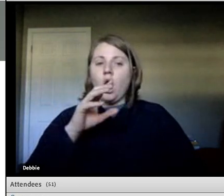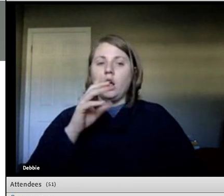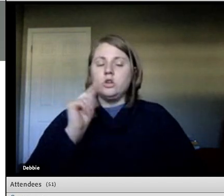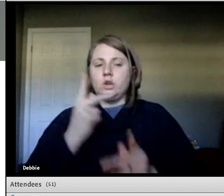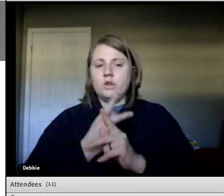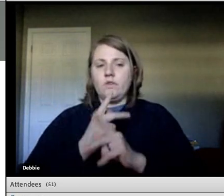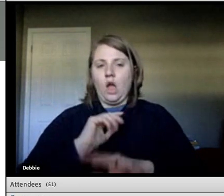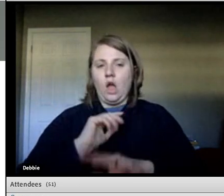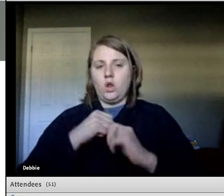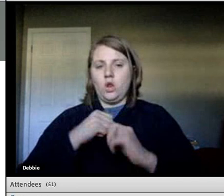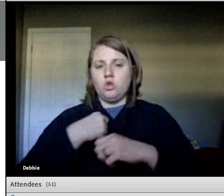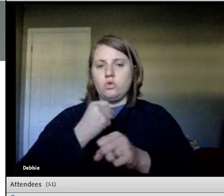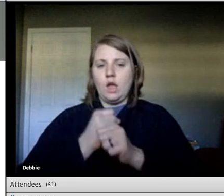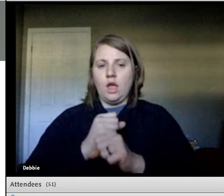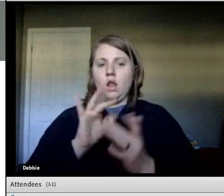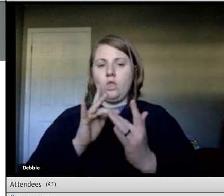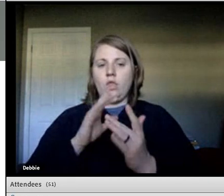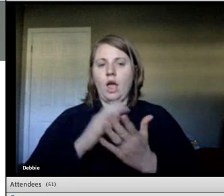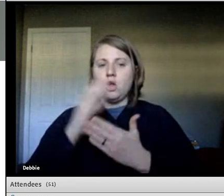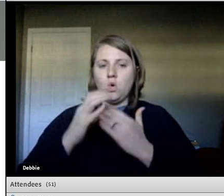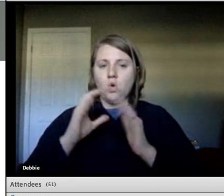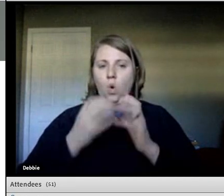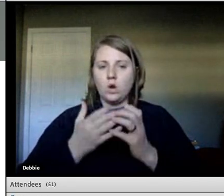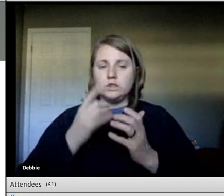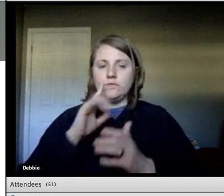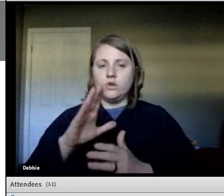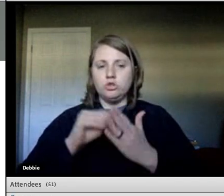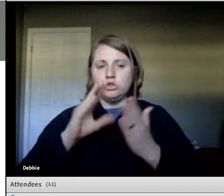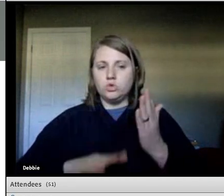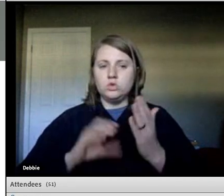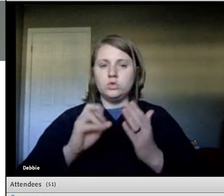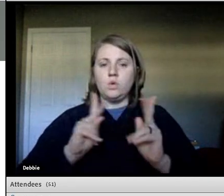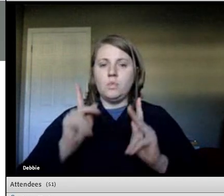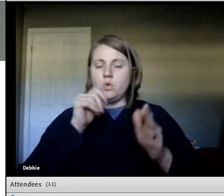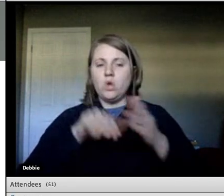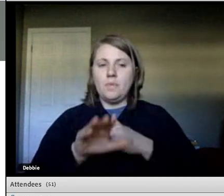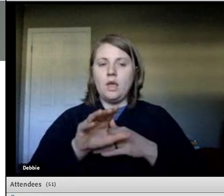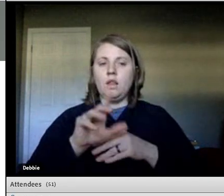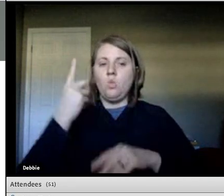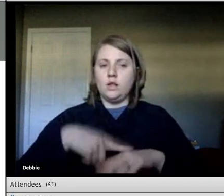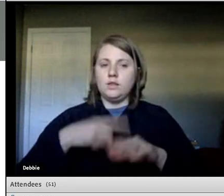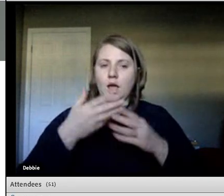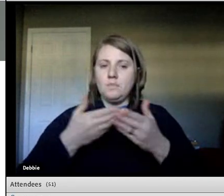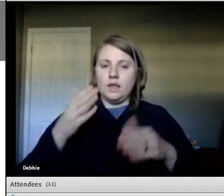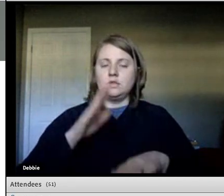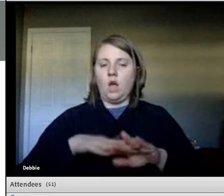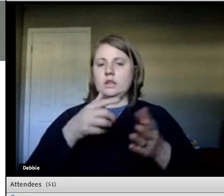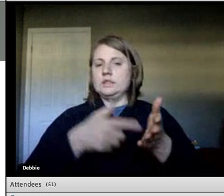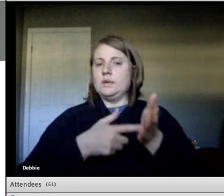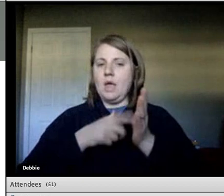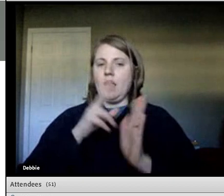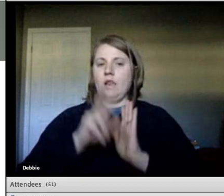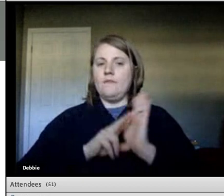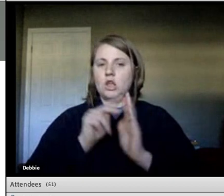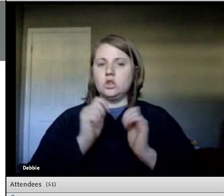these can be one-time things on demand sort of, videos with content, interactive with quizzes.